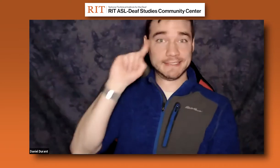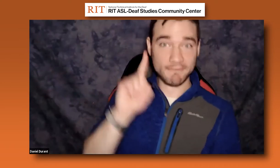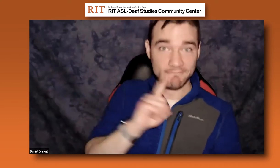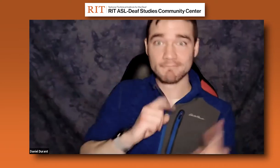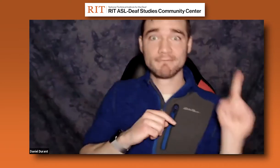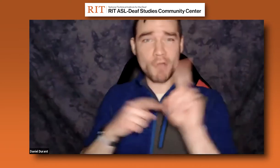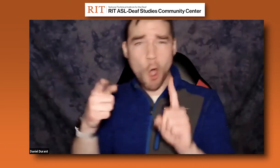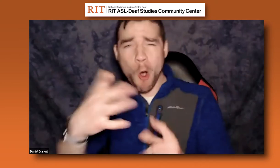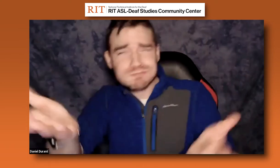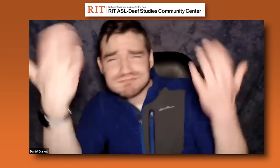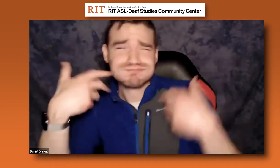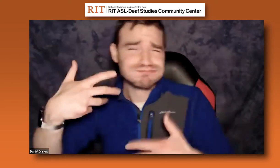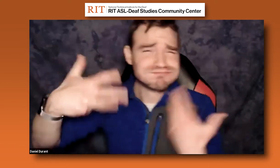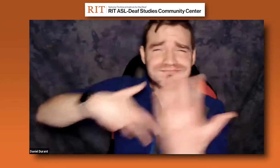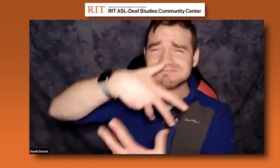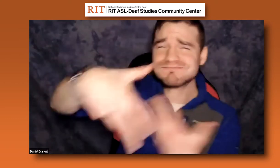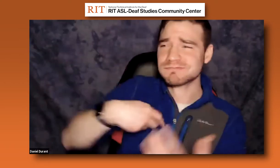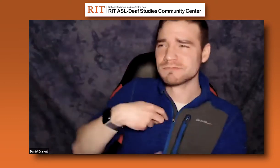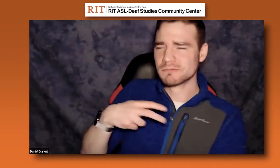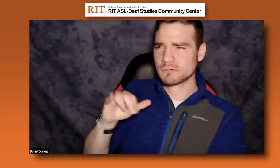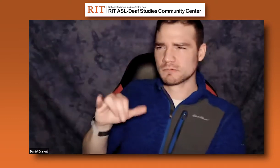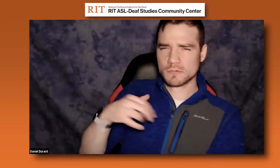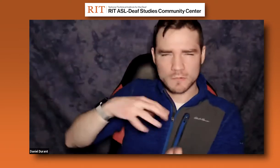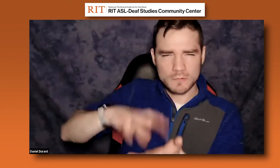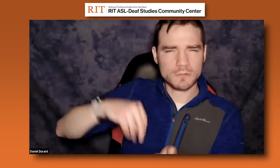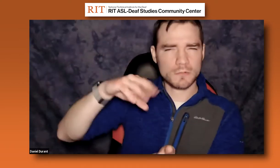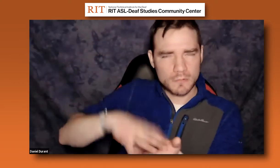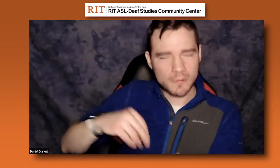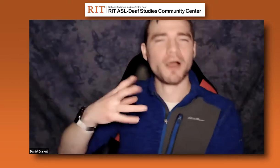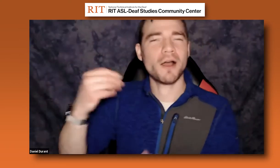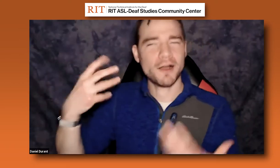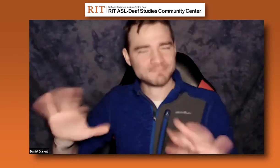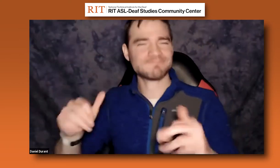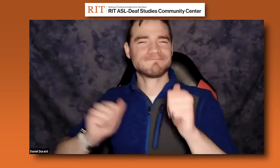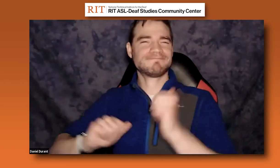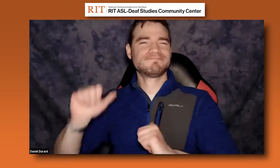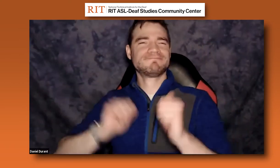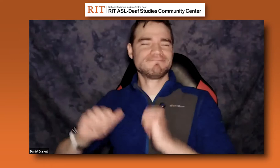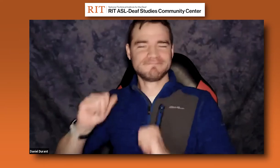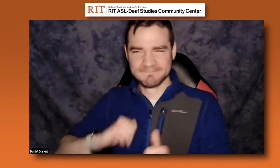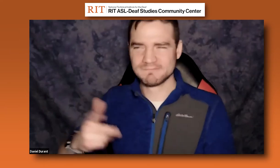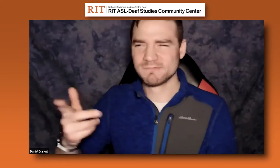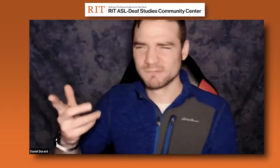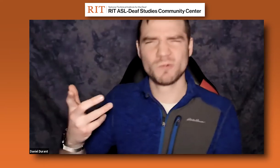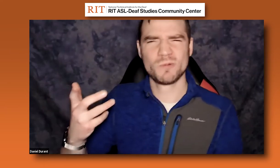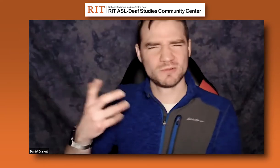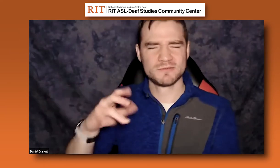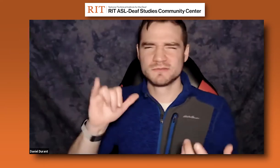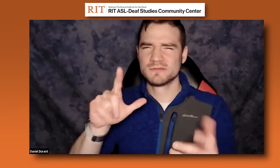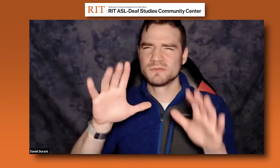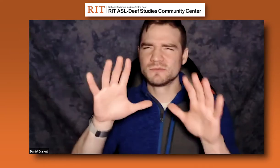but me as a Deaf person, I felt like maybe I couldn't, but they invited me in,